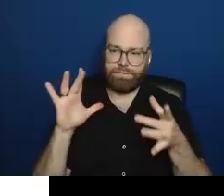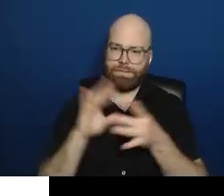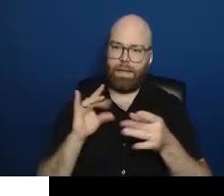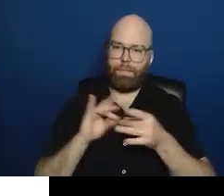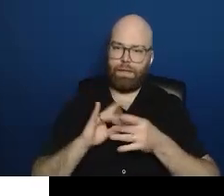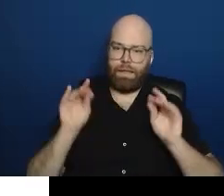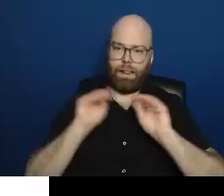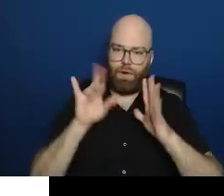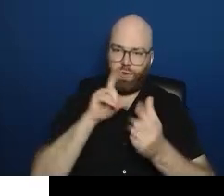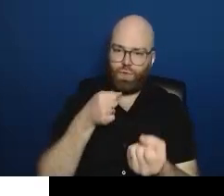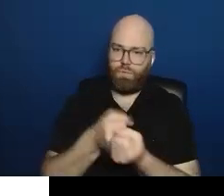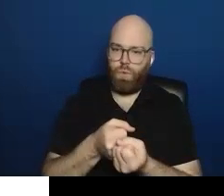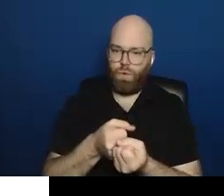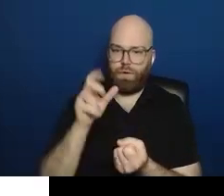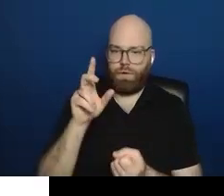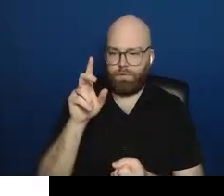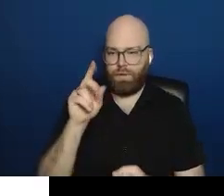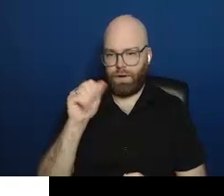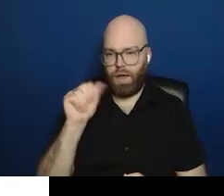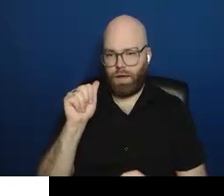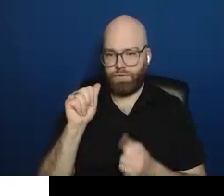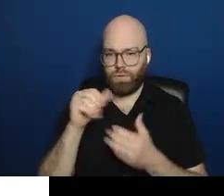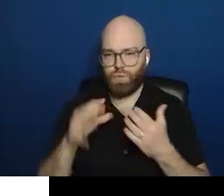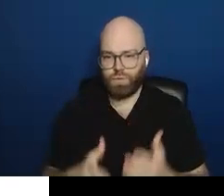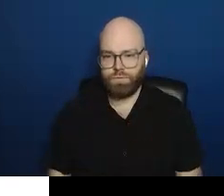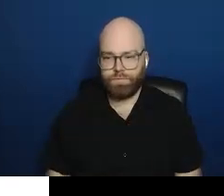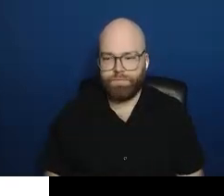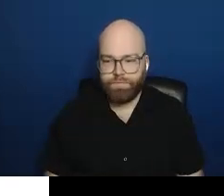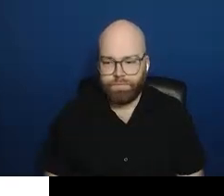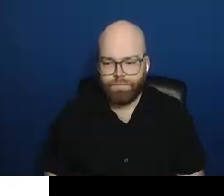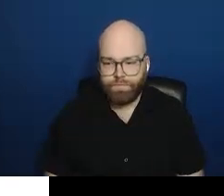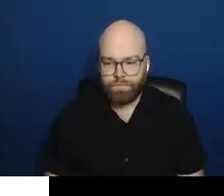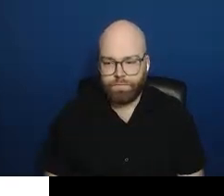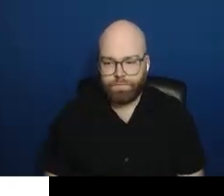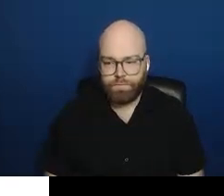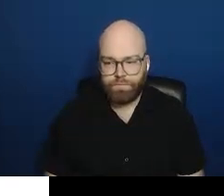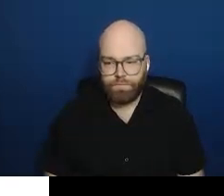The other thing is